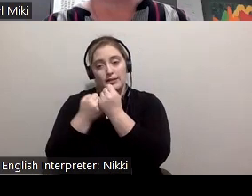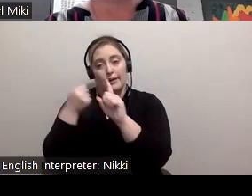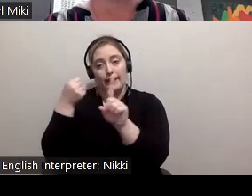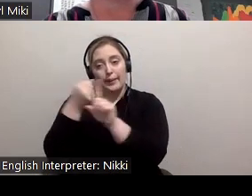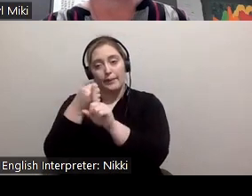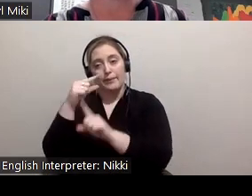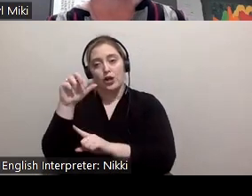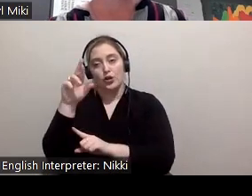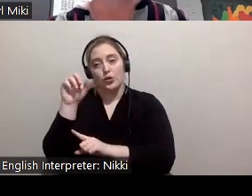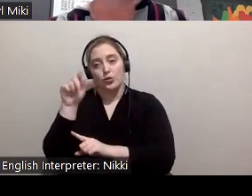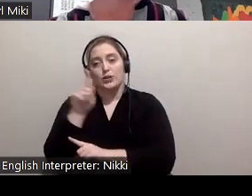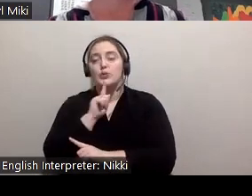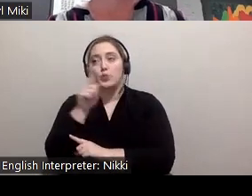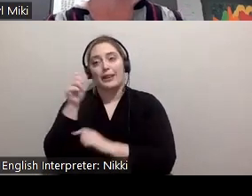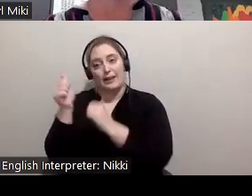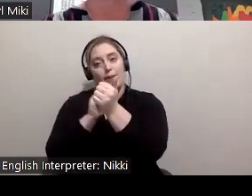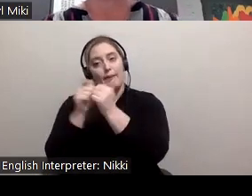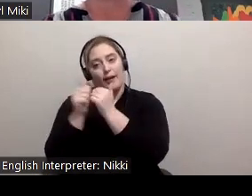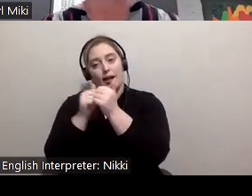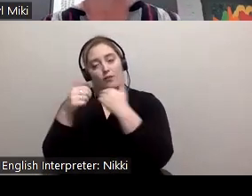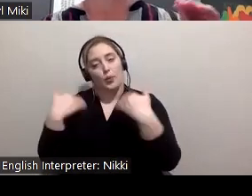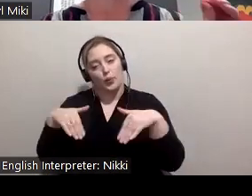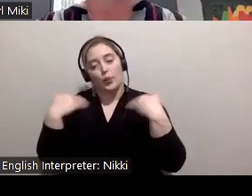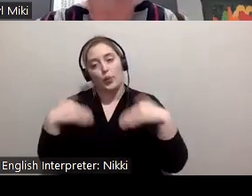grants are competitive. And so just putting in an application